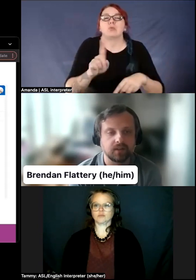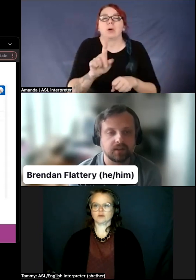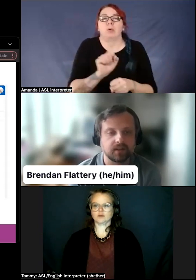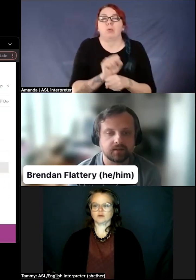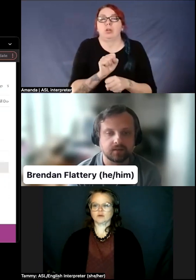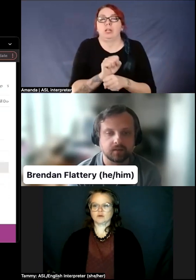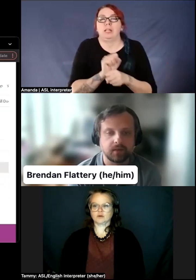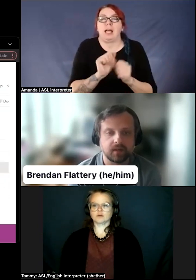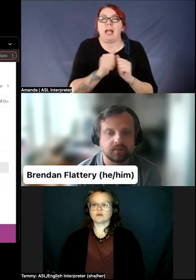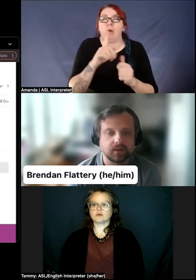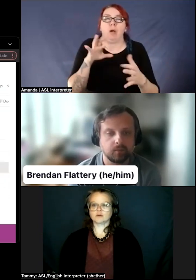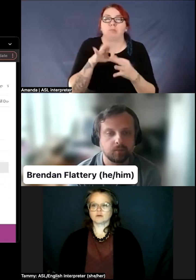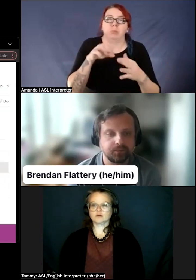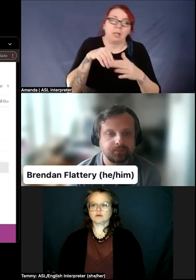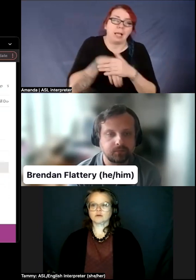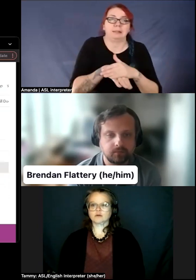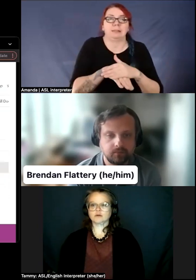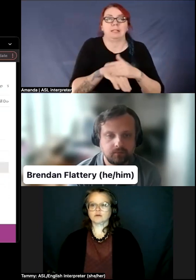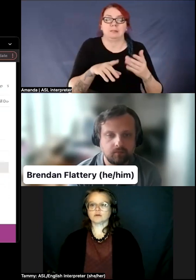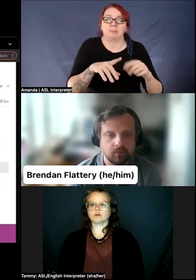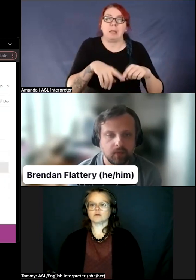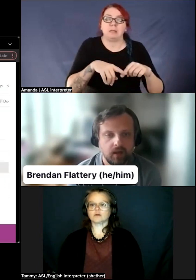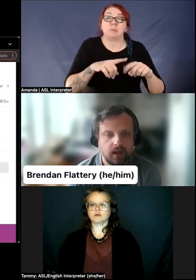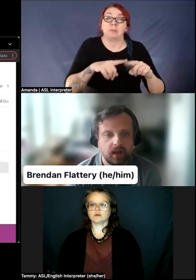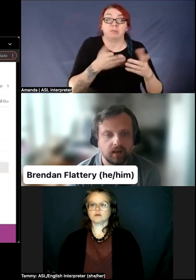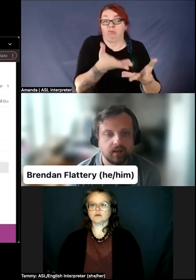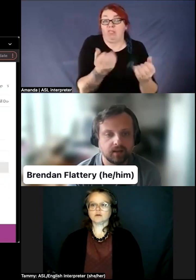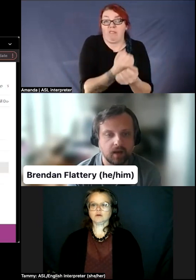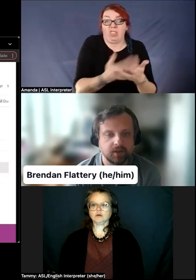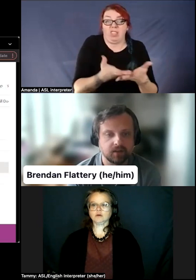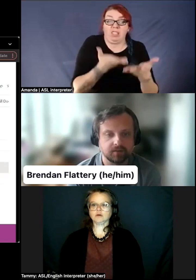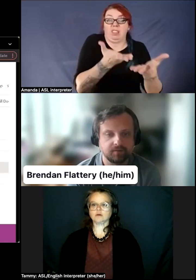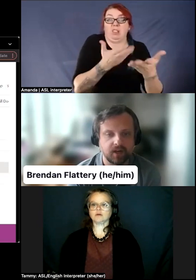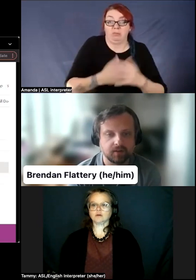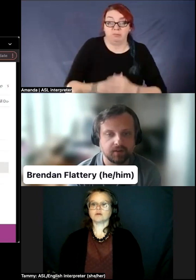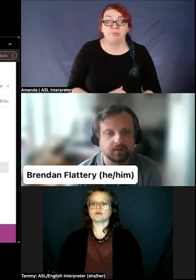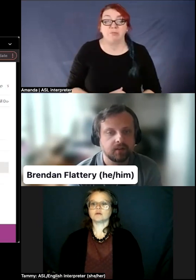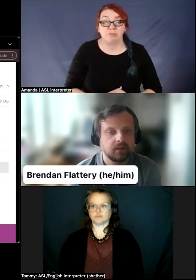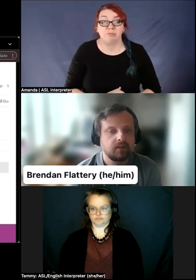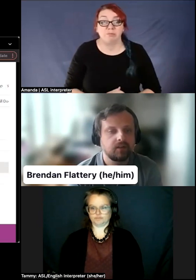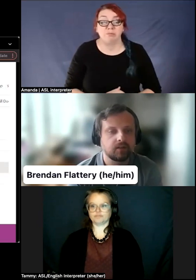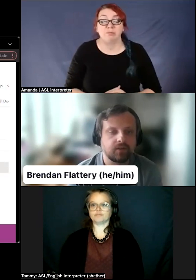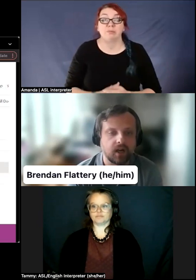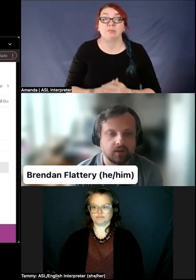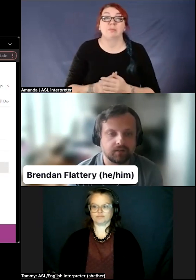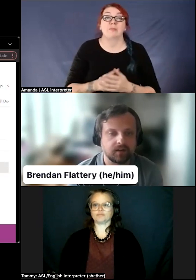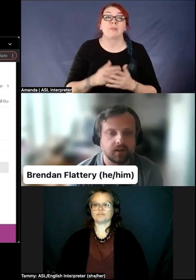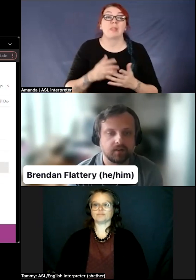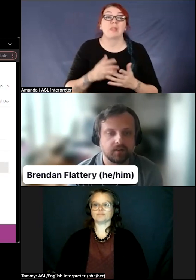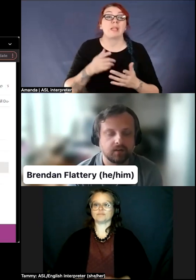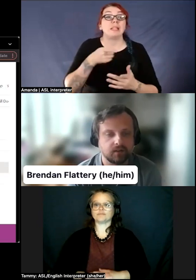need to access them at a given time. And in this app, you can also favourite your files. You can